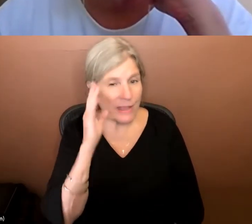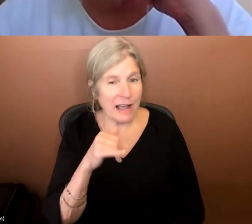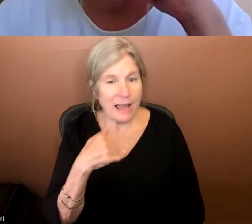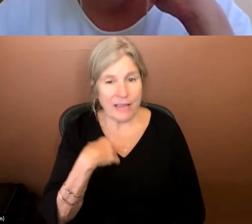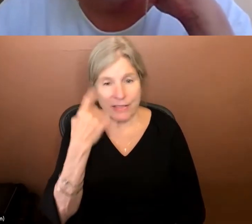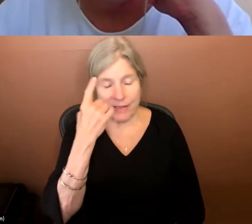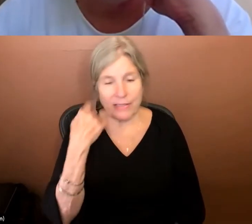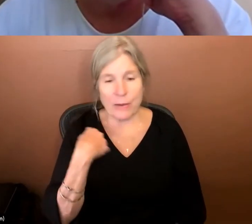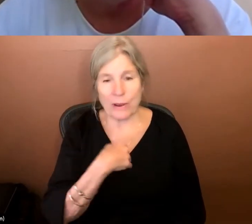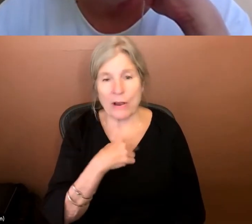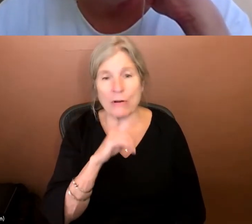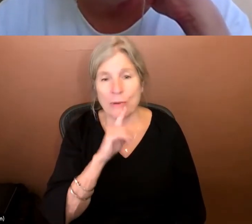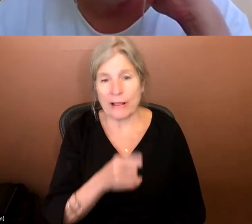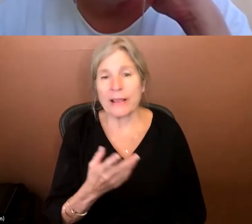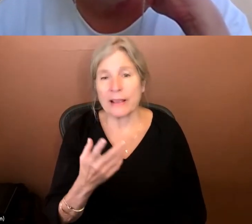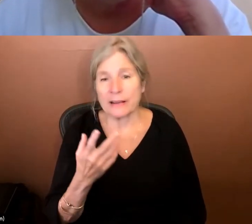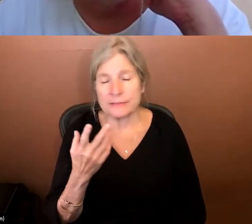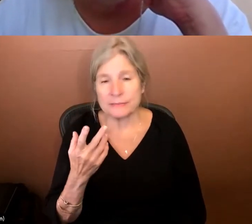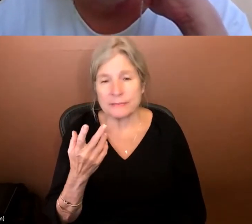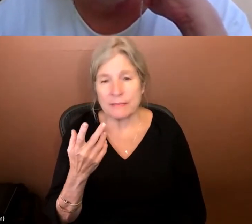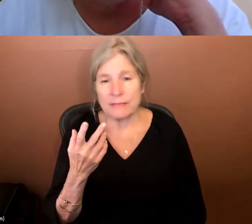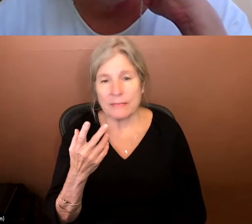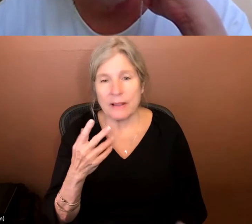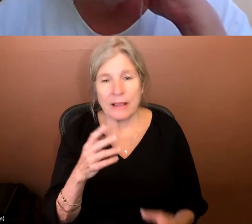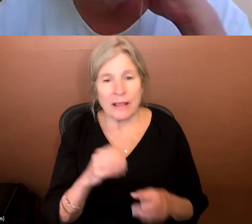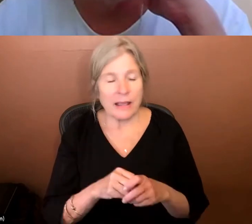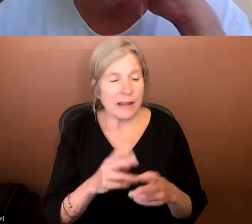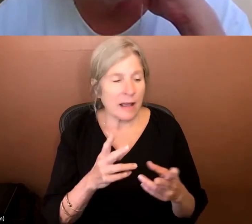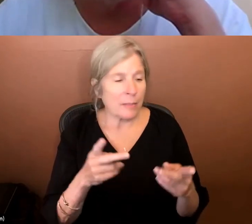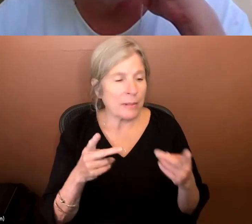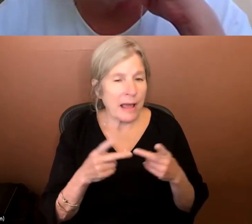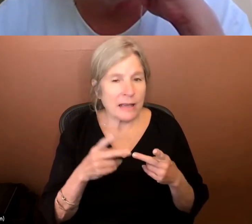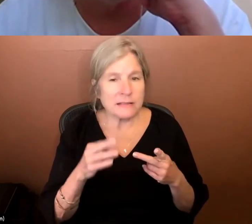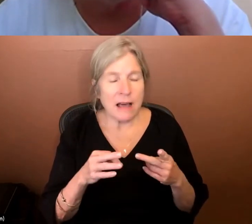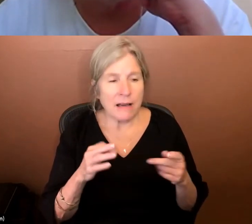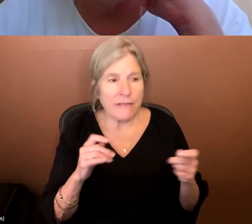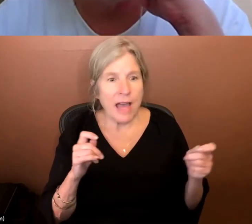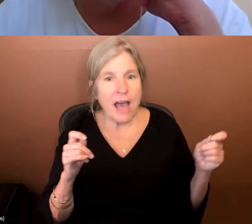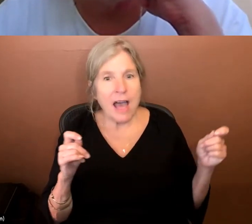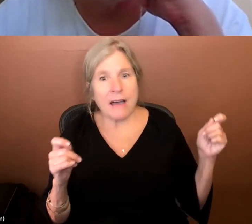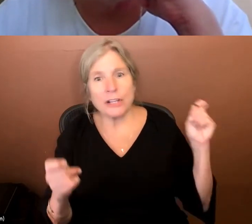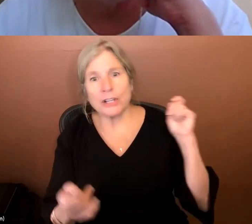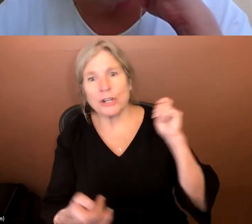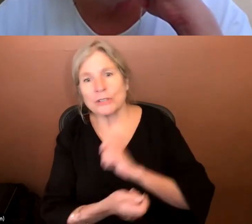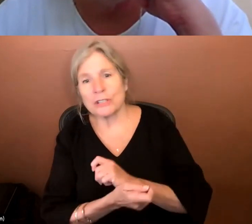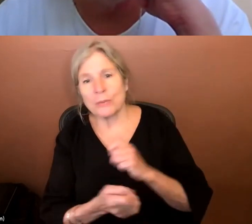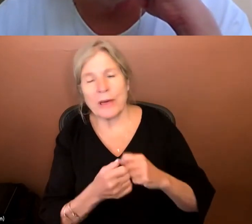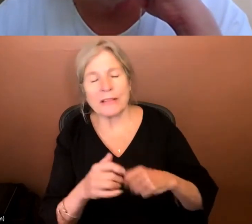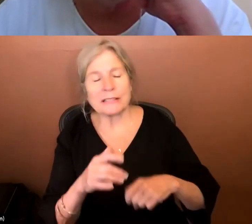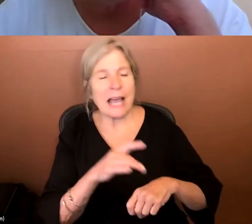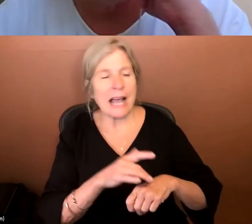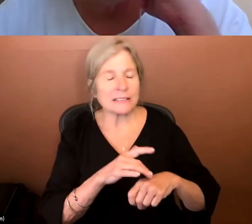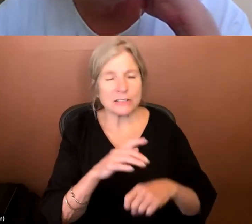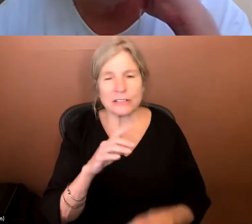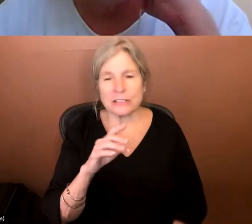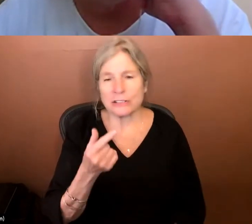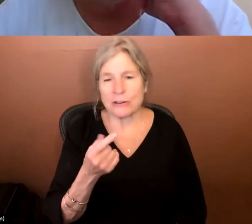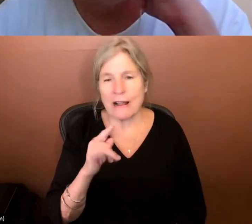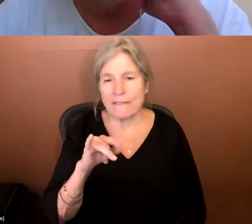really in a place of evolution in terms of tactile graphics. Not just a lot of